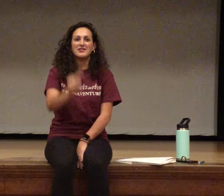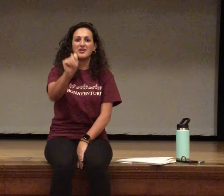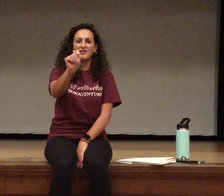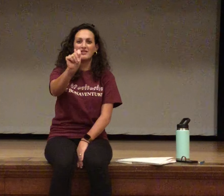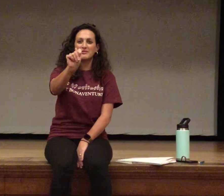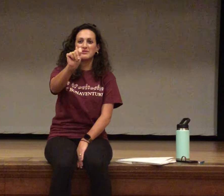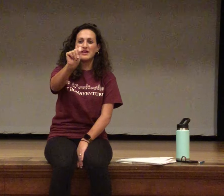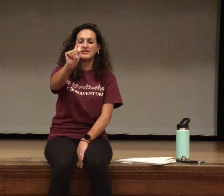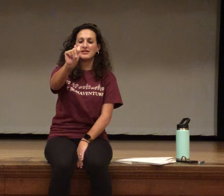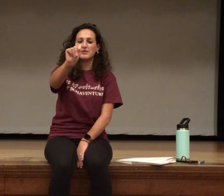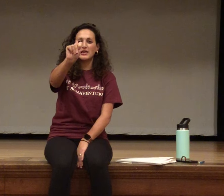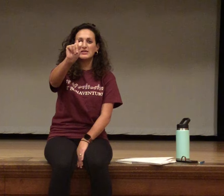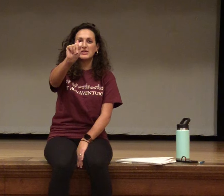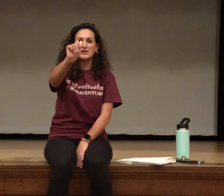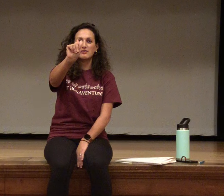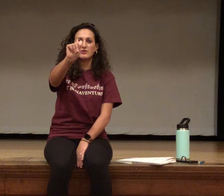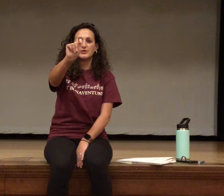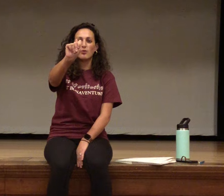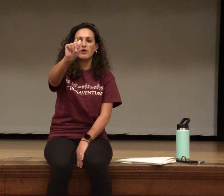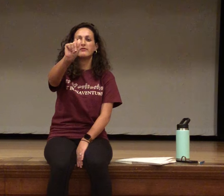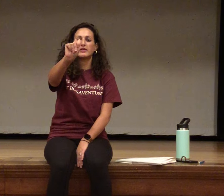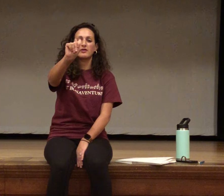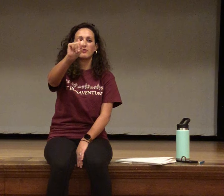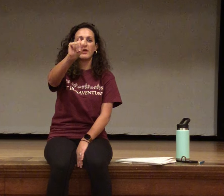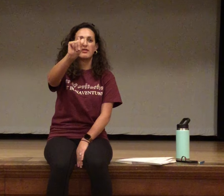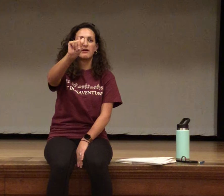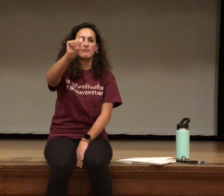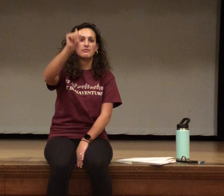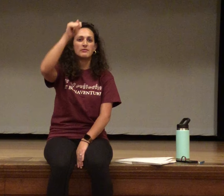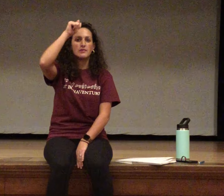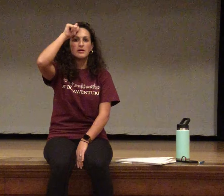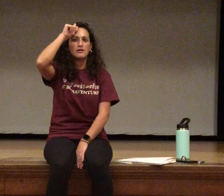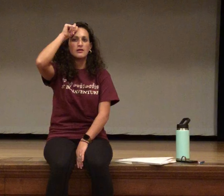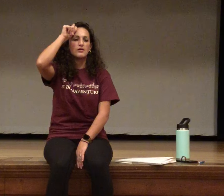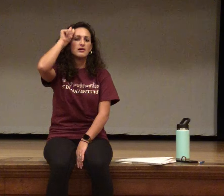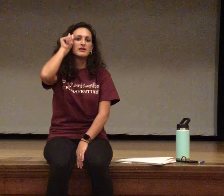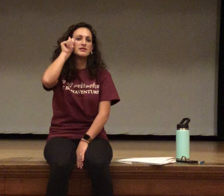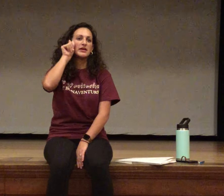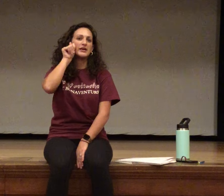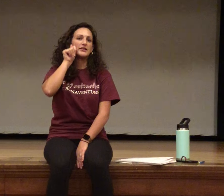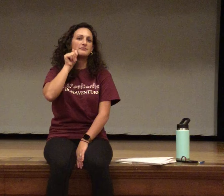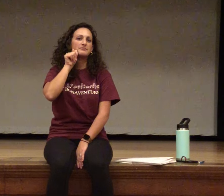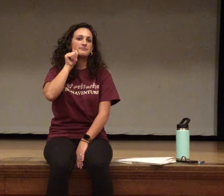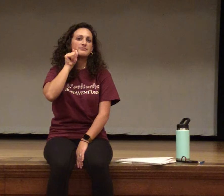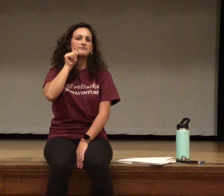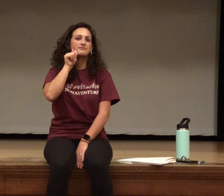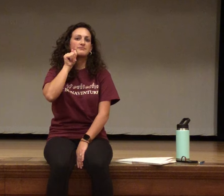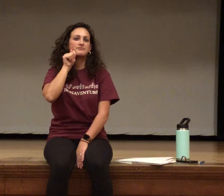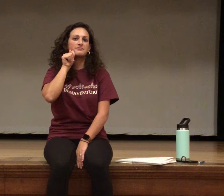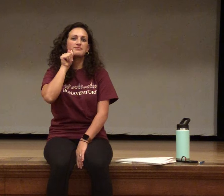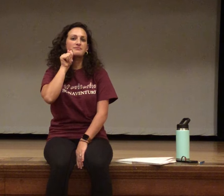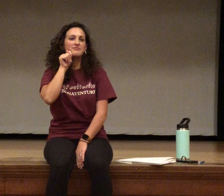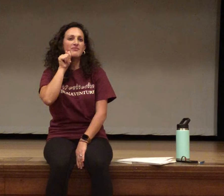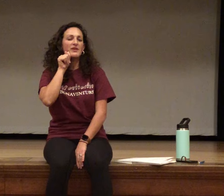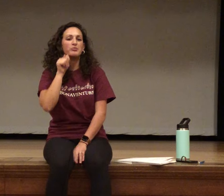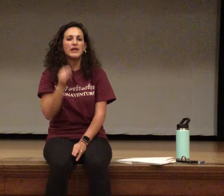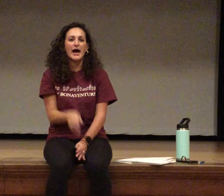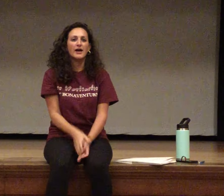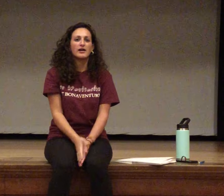good yep so tan is going to be that t which is one finger over that thumb tan black